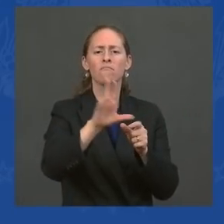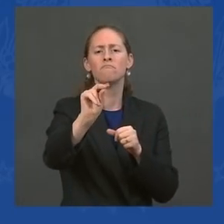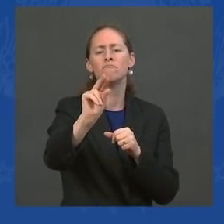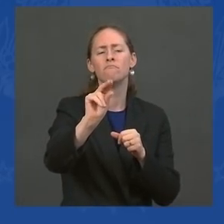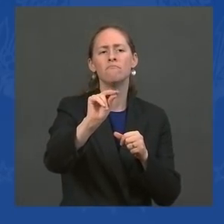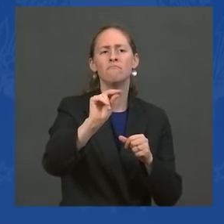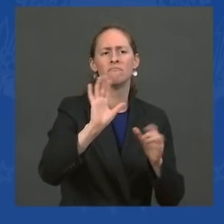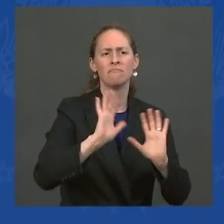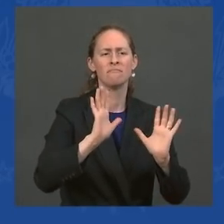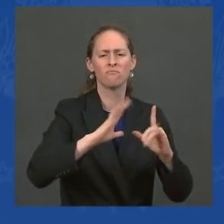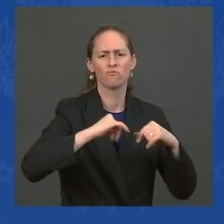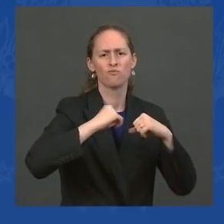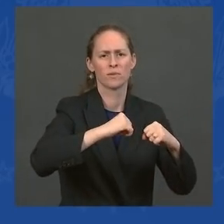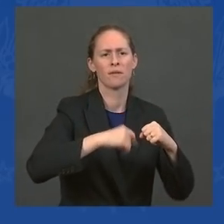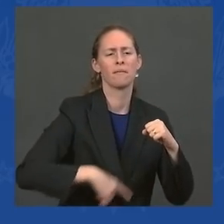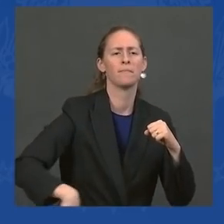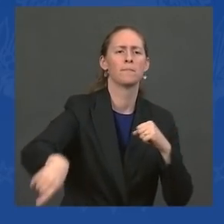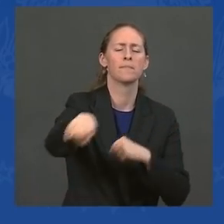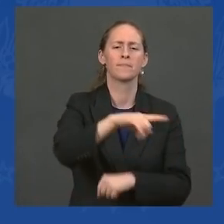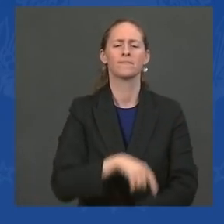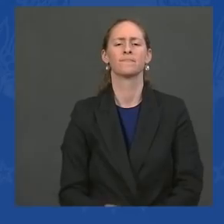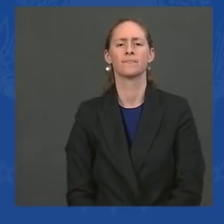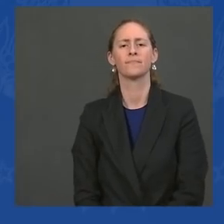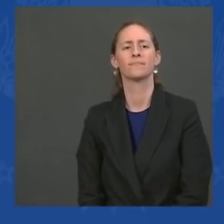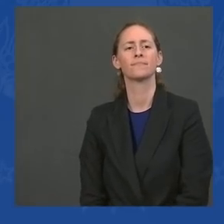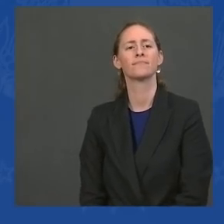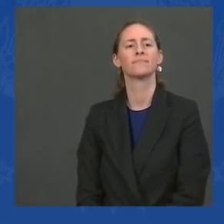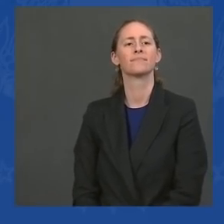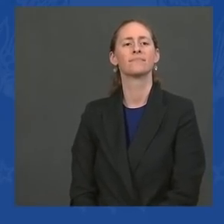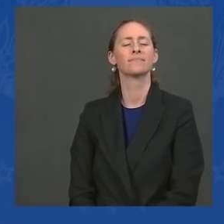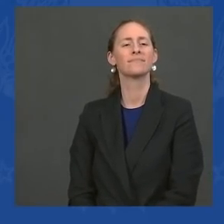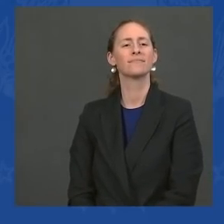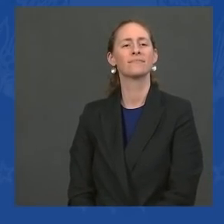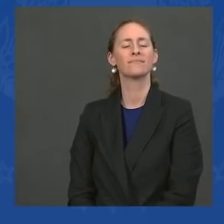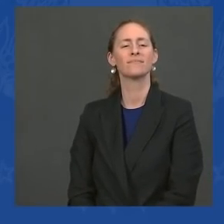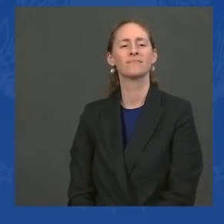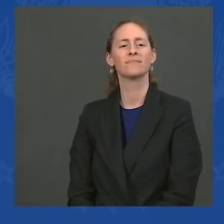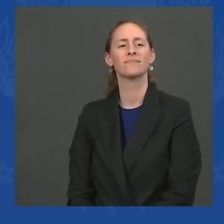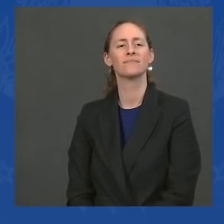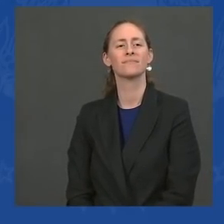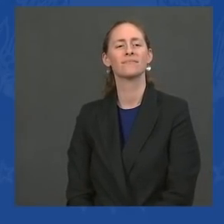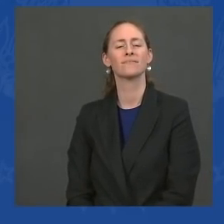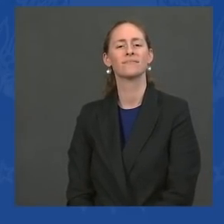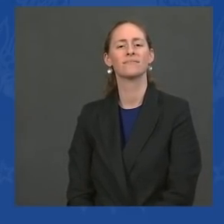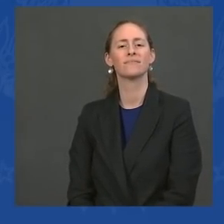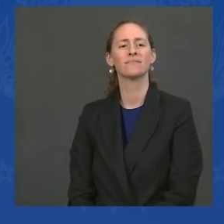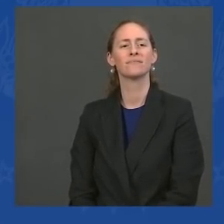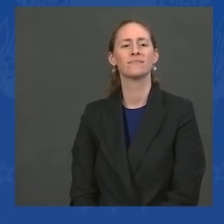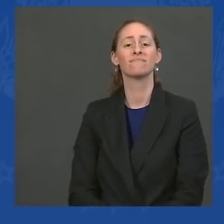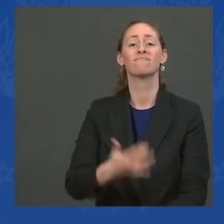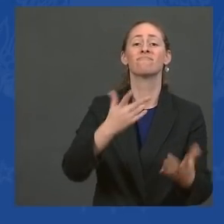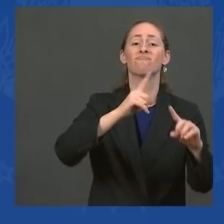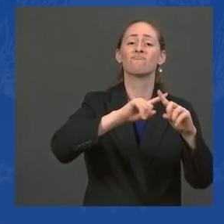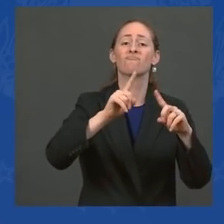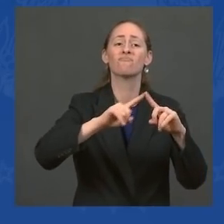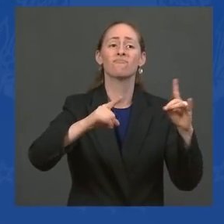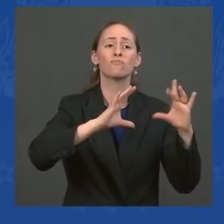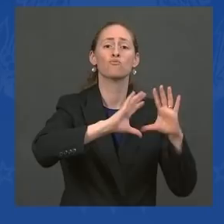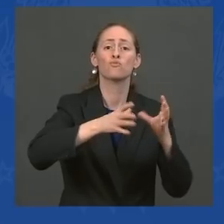and conservation priorities of tribal nations are celebrated and supported in both law and policy,